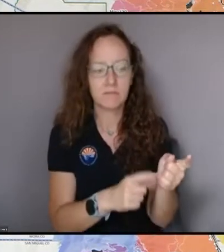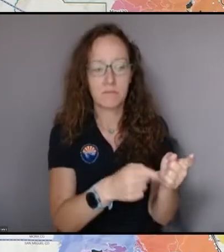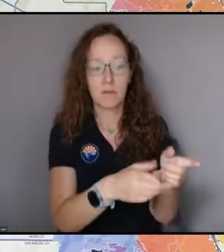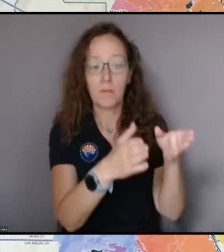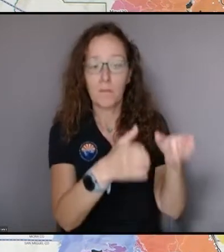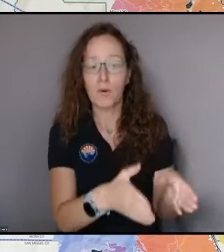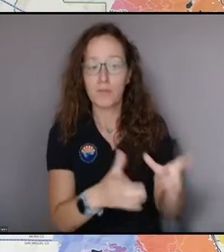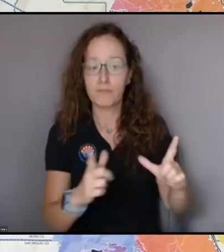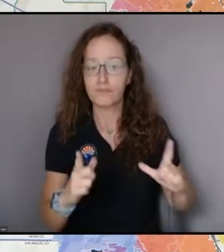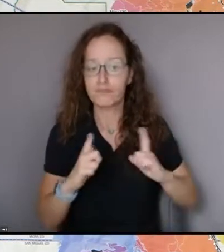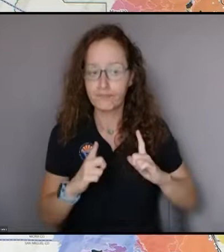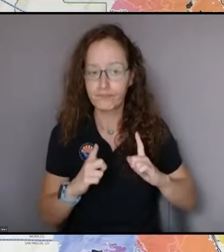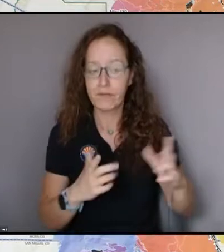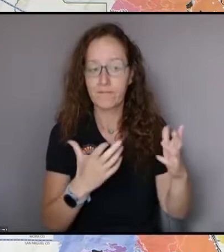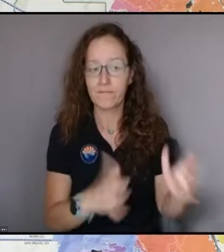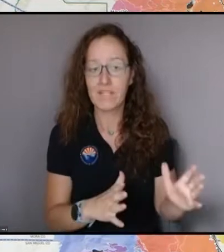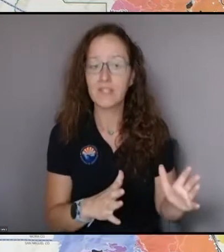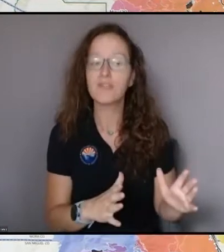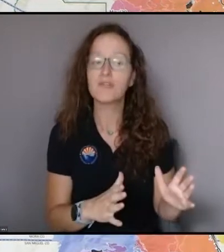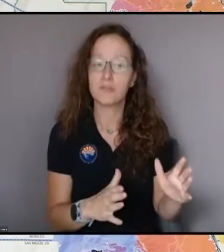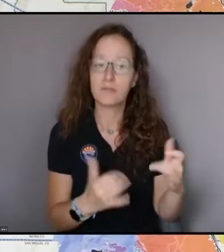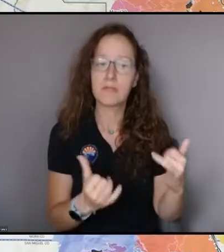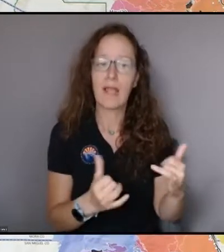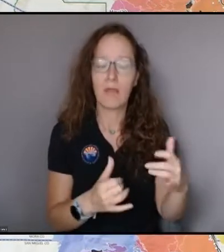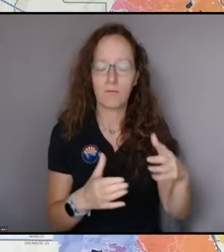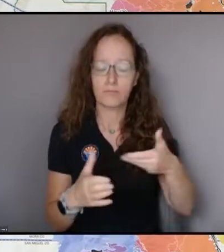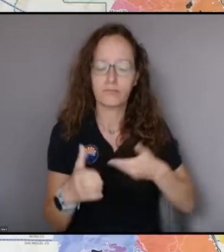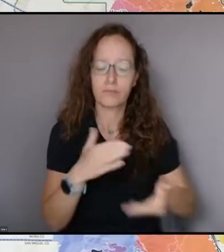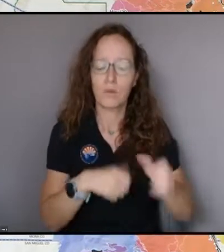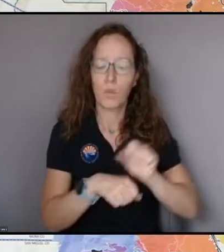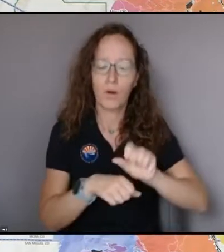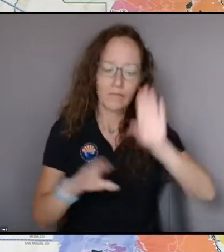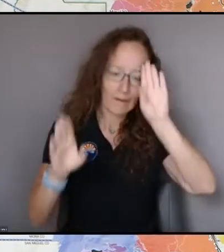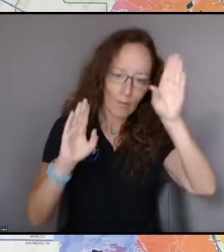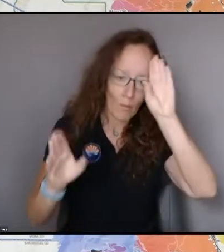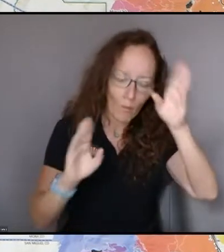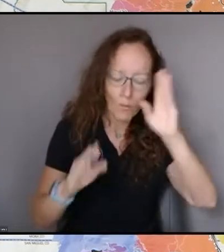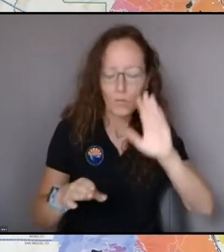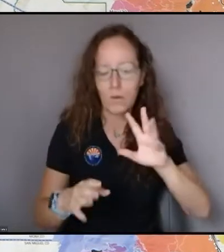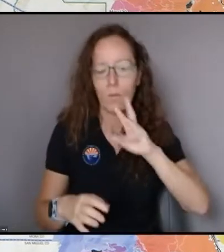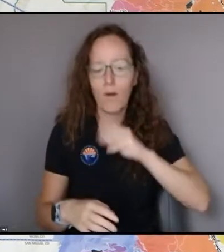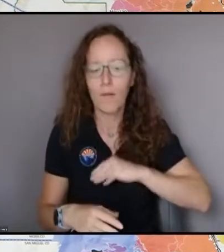pulls him in, says, 'Hey, you know, listen, you being 5, 10, 15 minutes late, multiple days in a row has, you know,